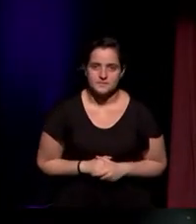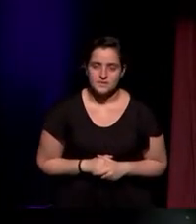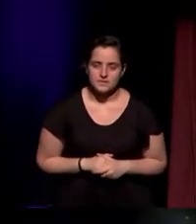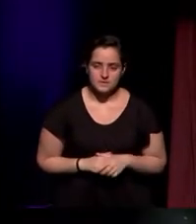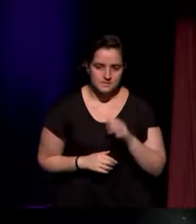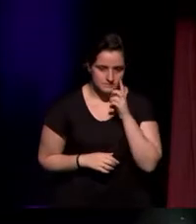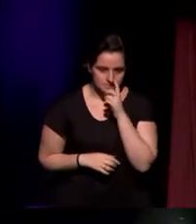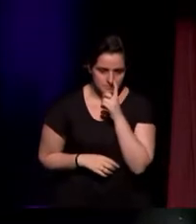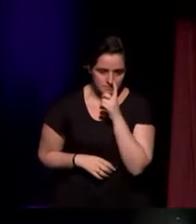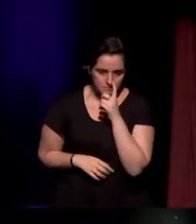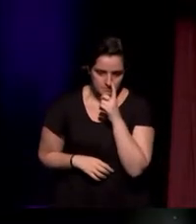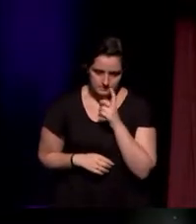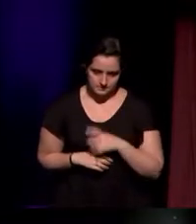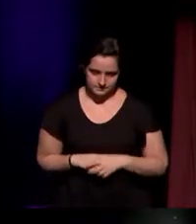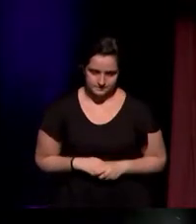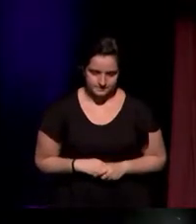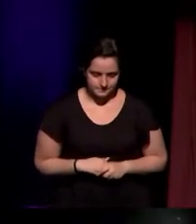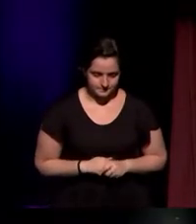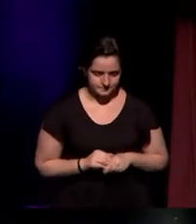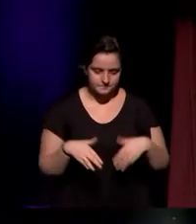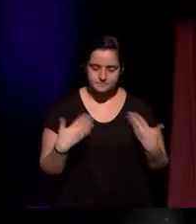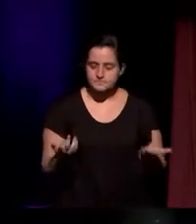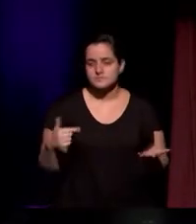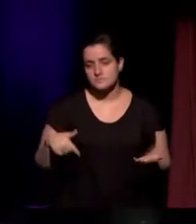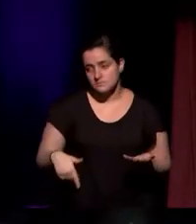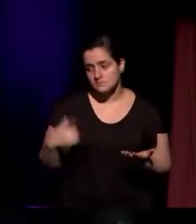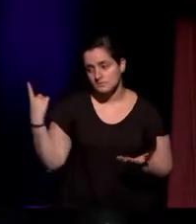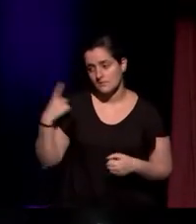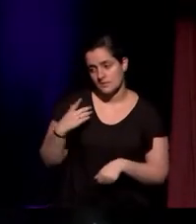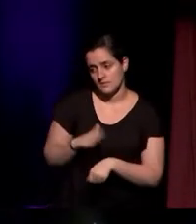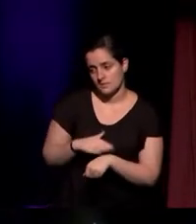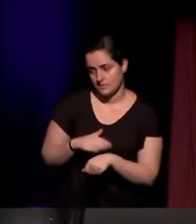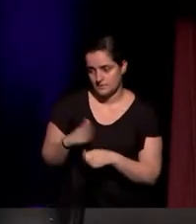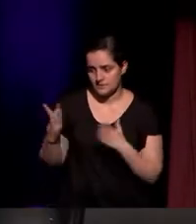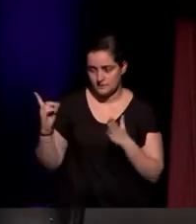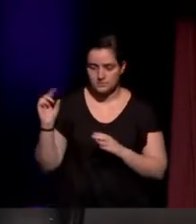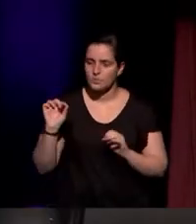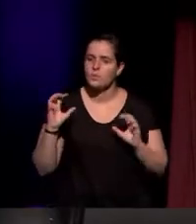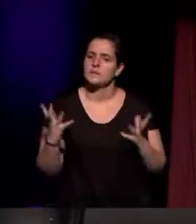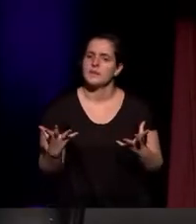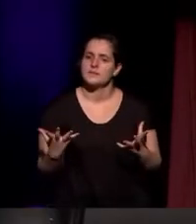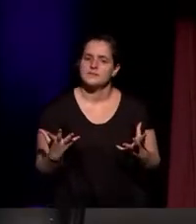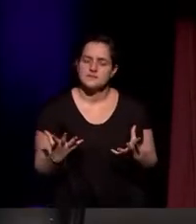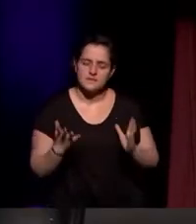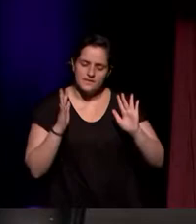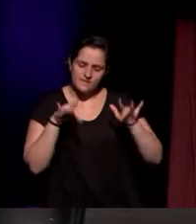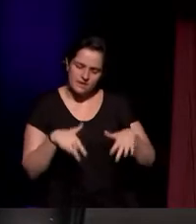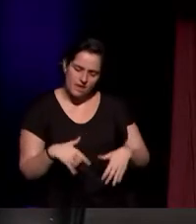At that moment… what happens in this society? In the late 1940s, there was an